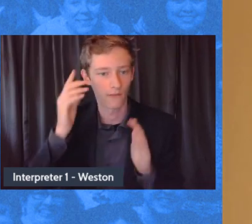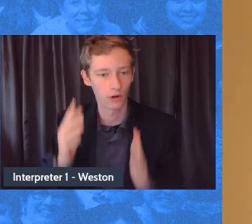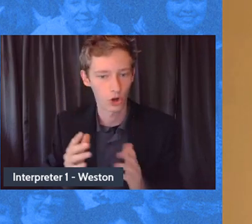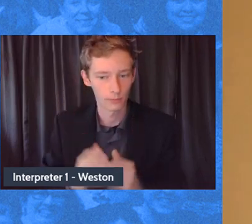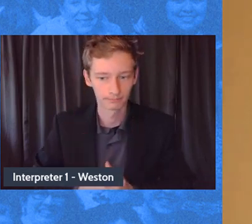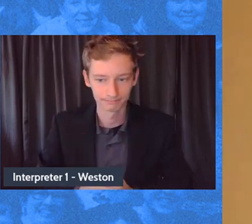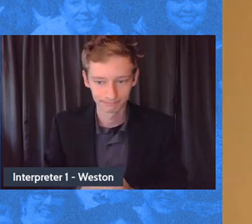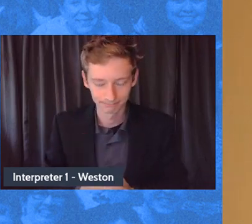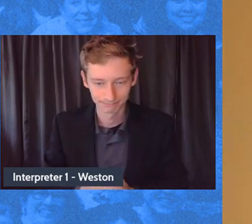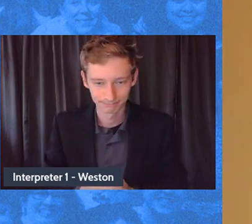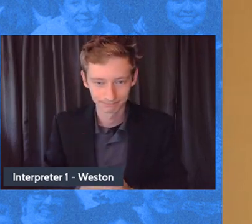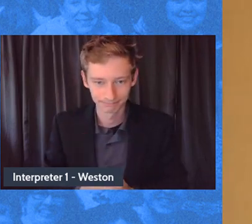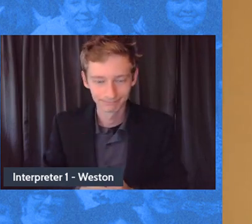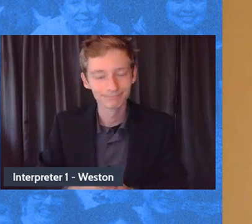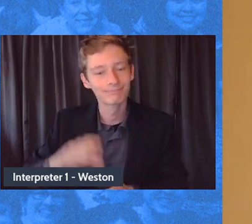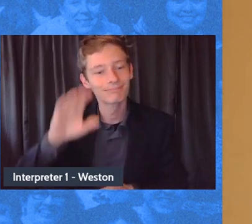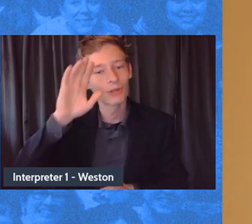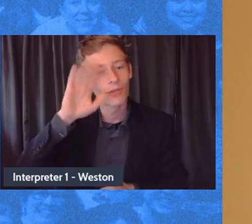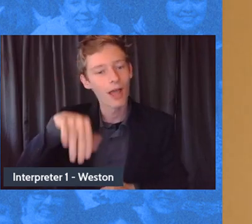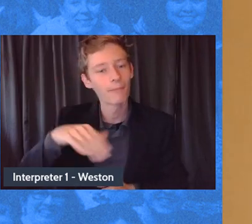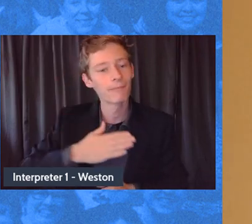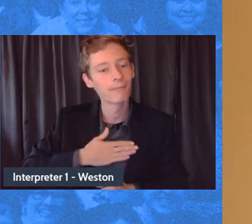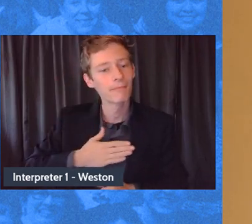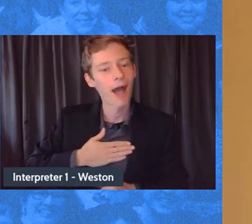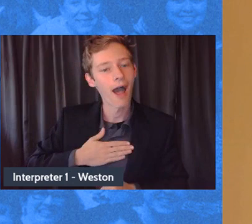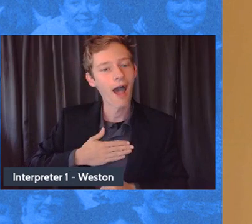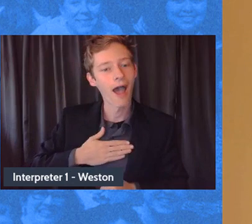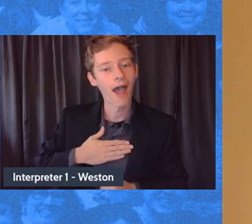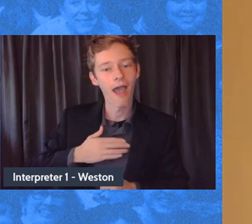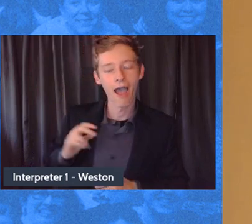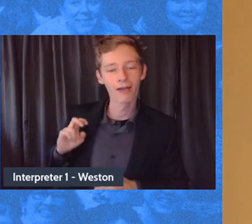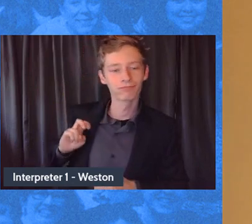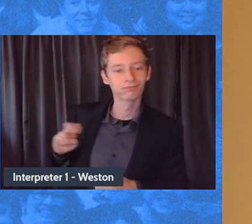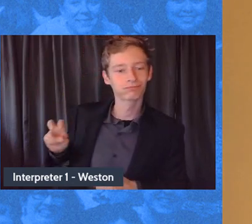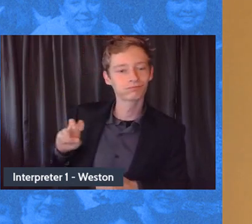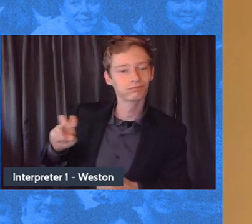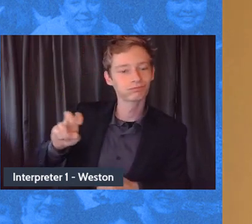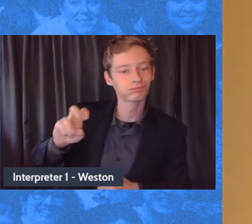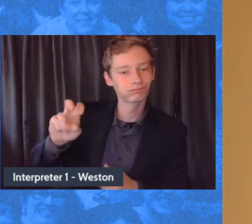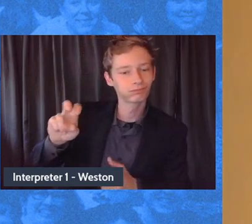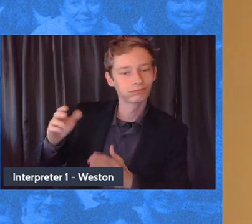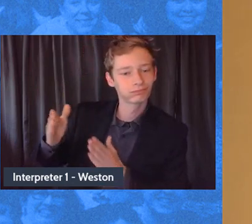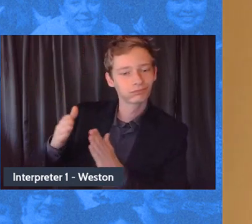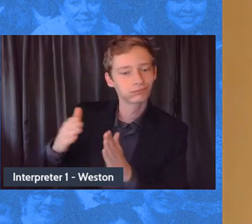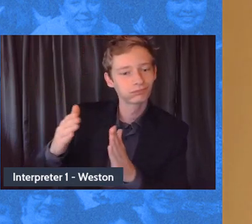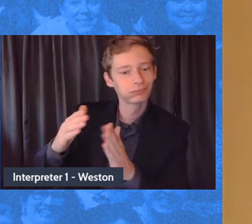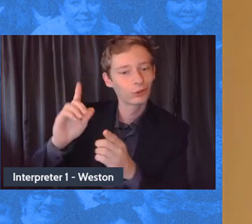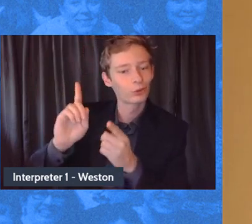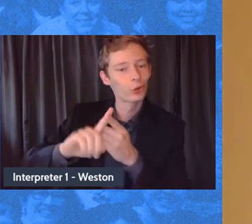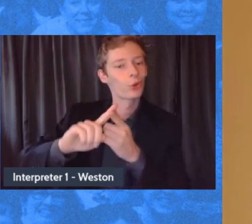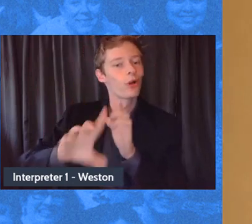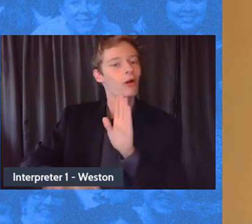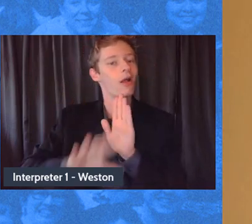My path to elected office was not a traditional one. I just have to say that if he told me two decades ago,